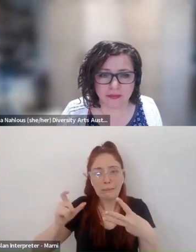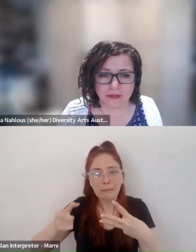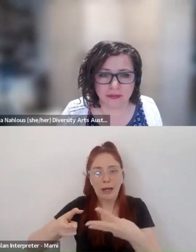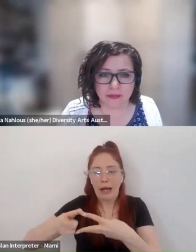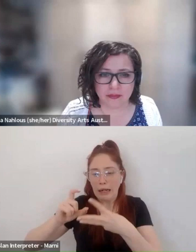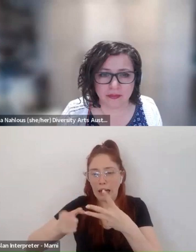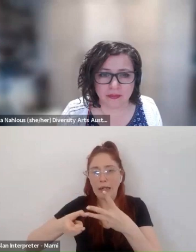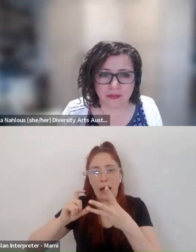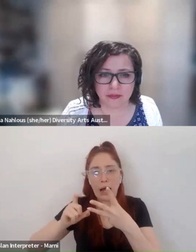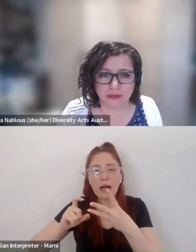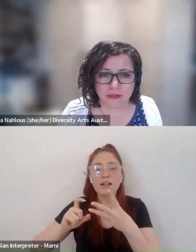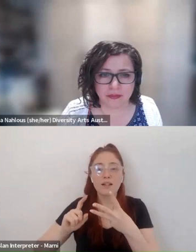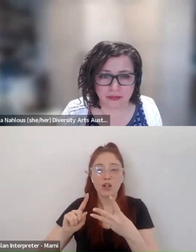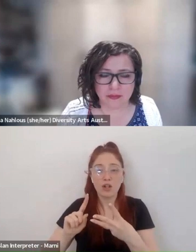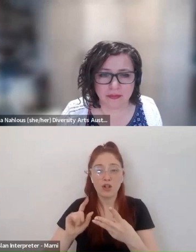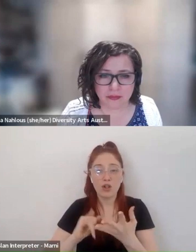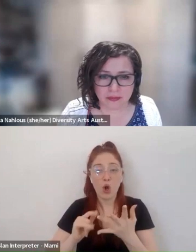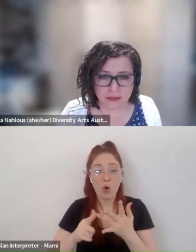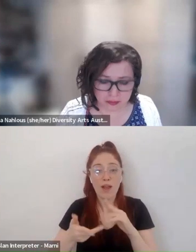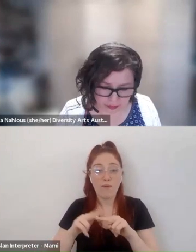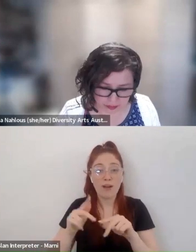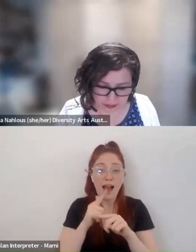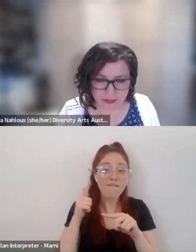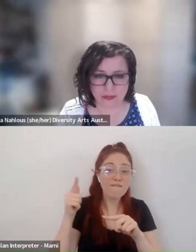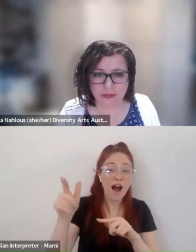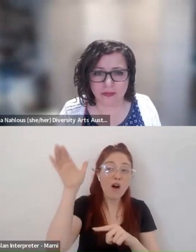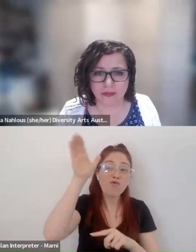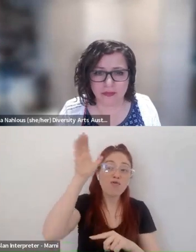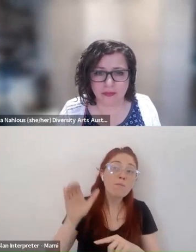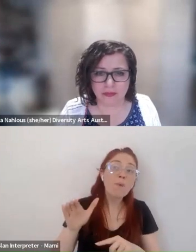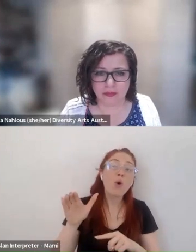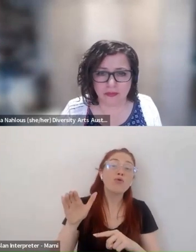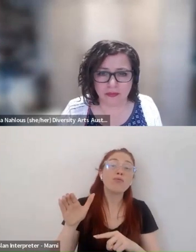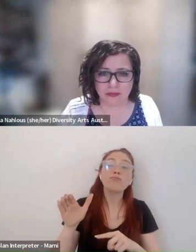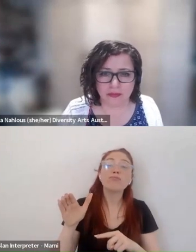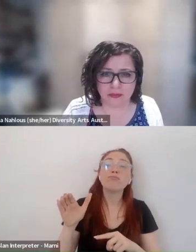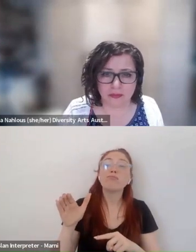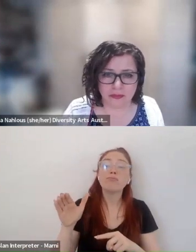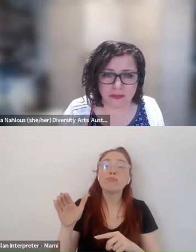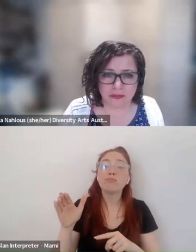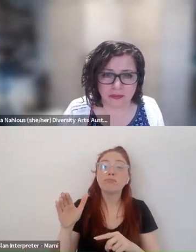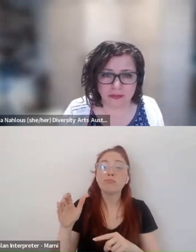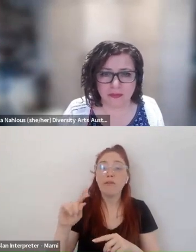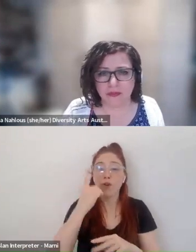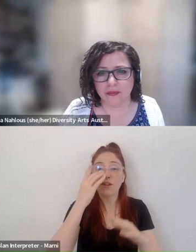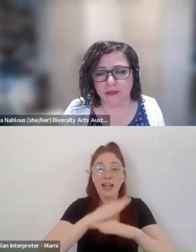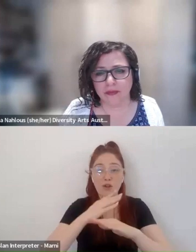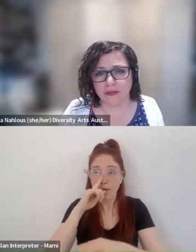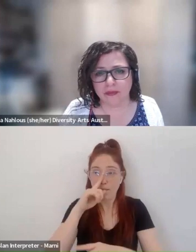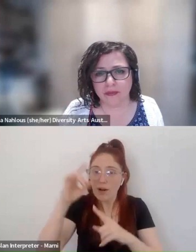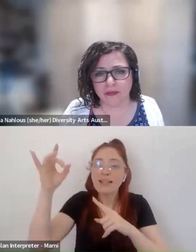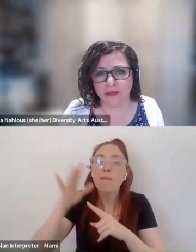and regional First Nations, community representation on boards is absolutely critical. But you need to first work out